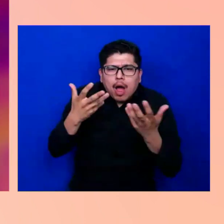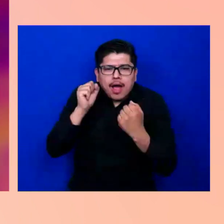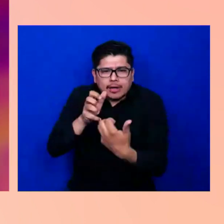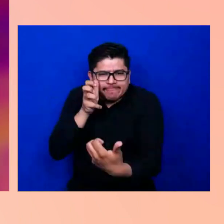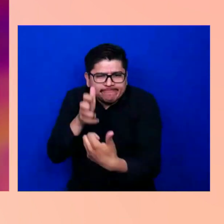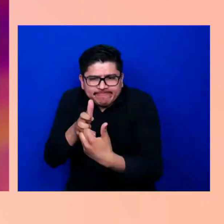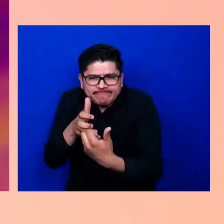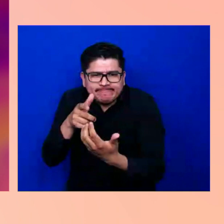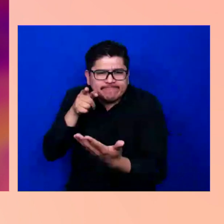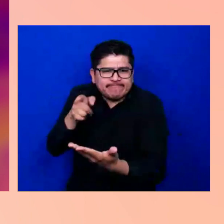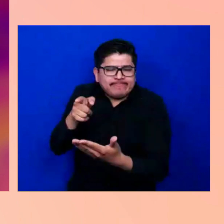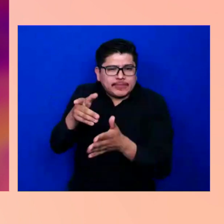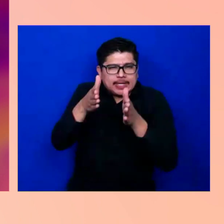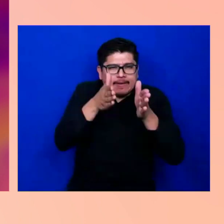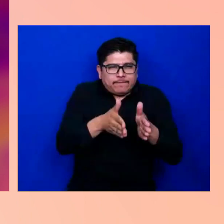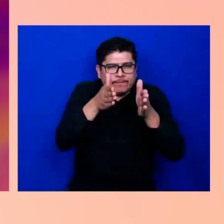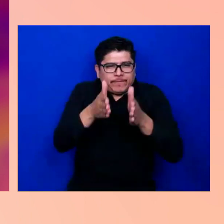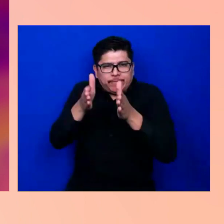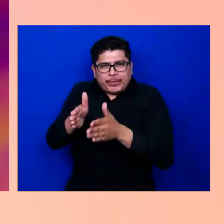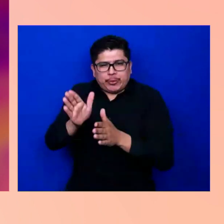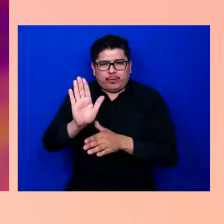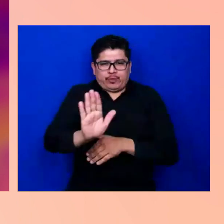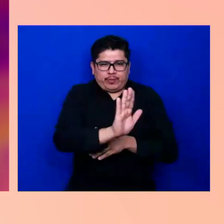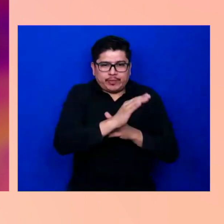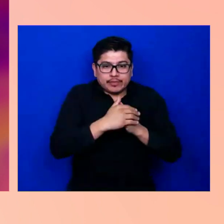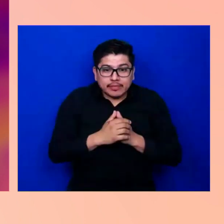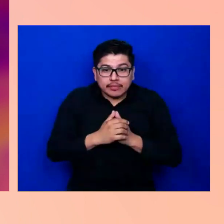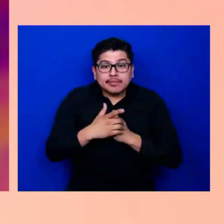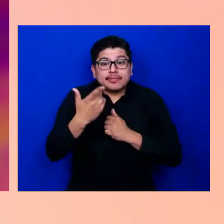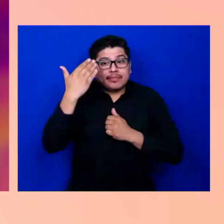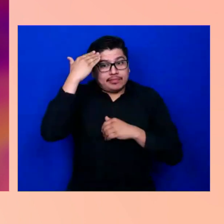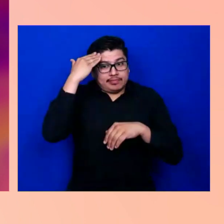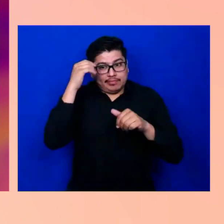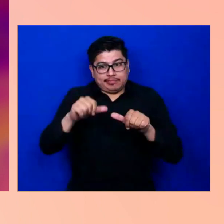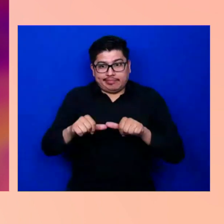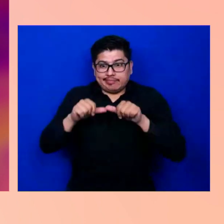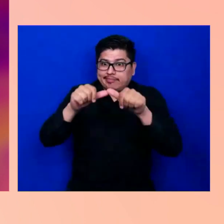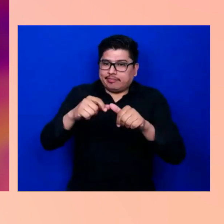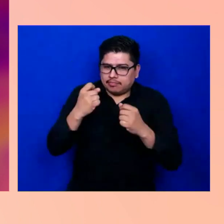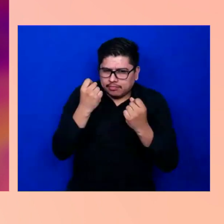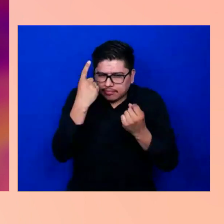all of this understanding, these more humanistic factors and training model off of it,